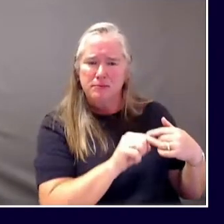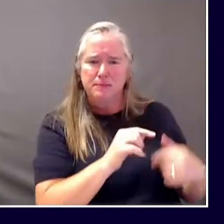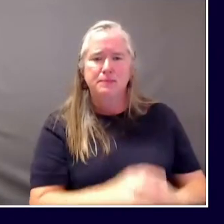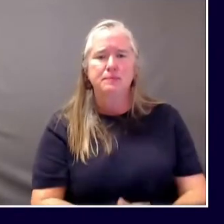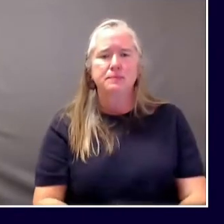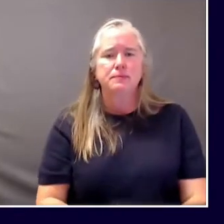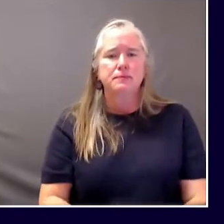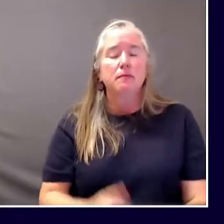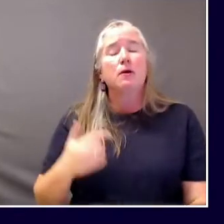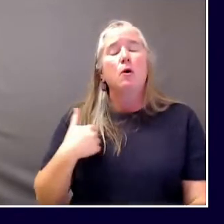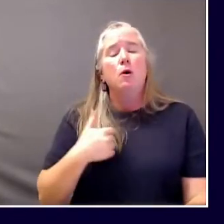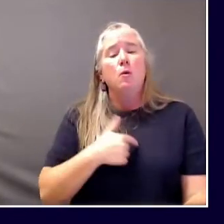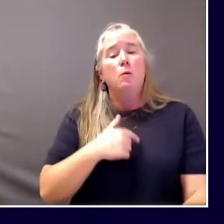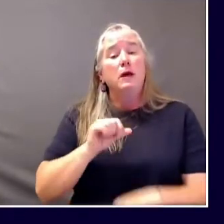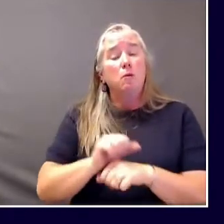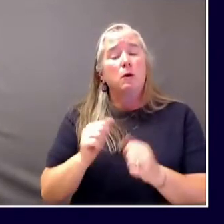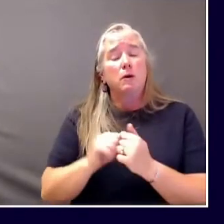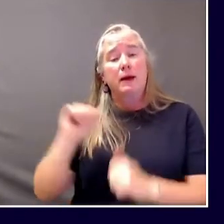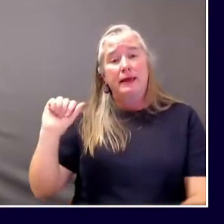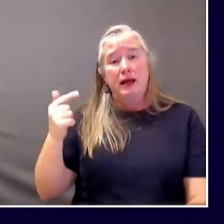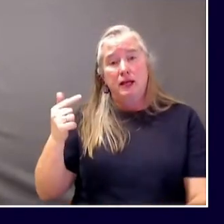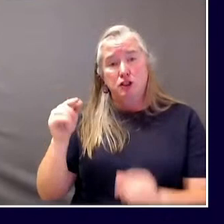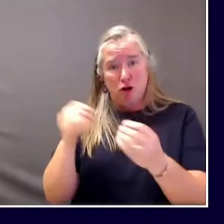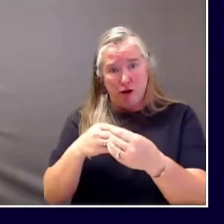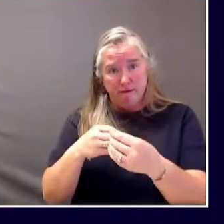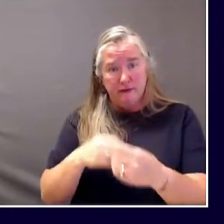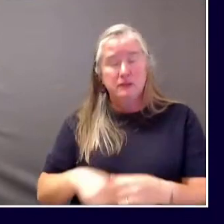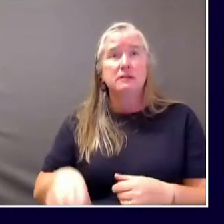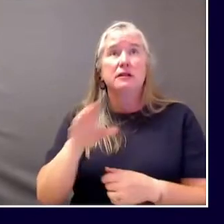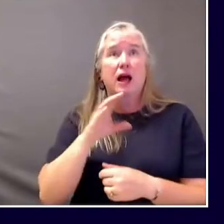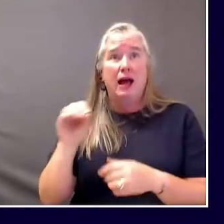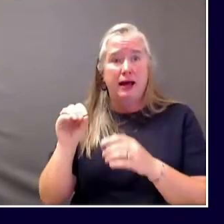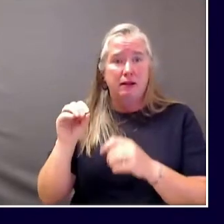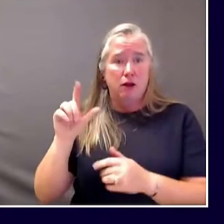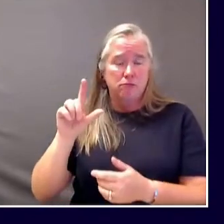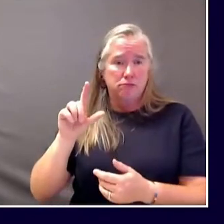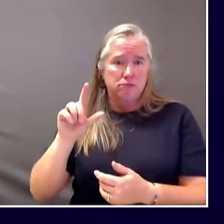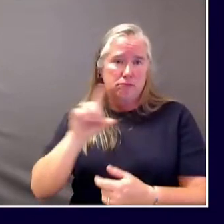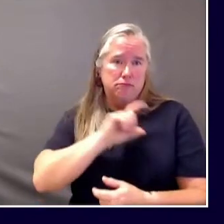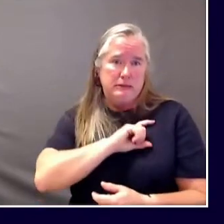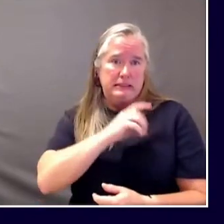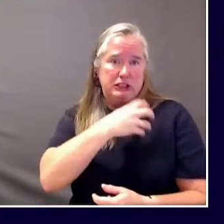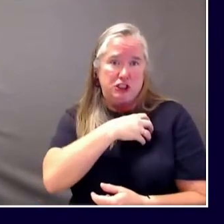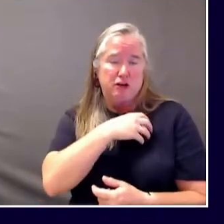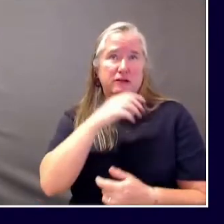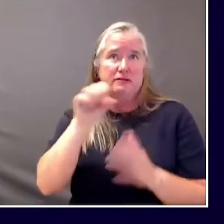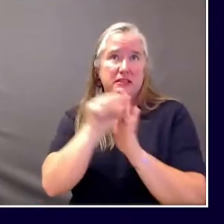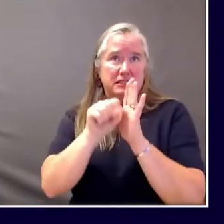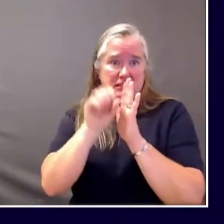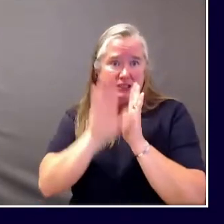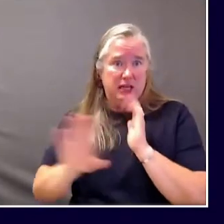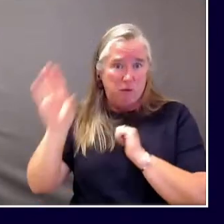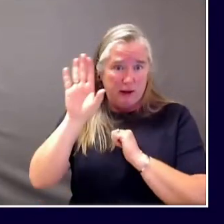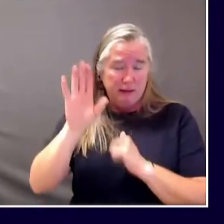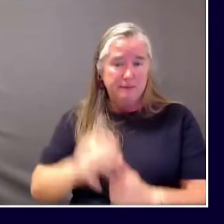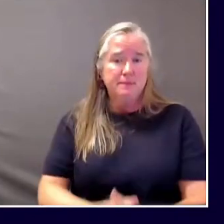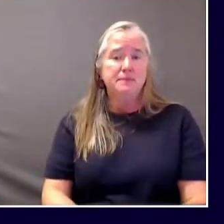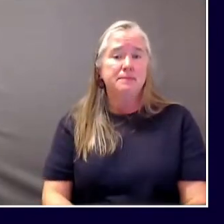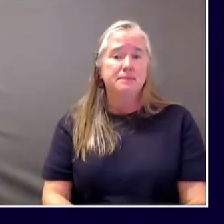law enforcement locally and statewide